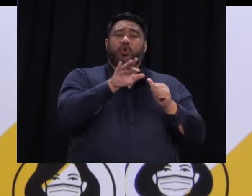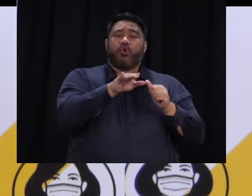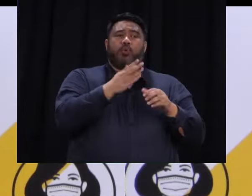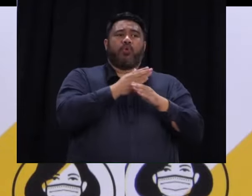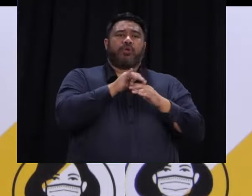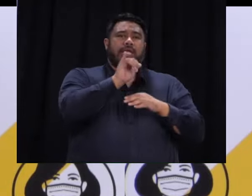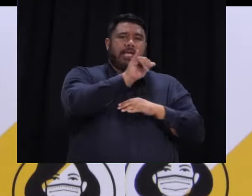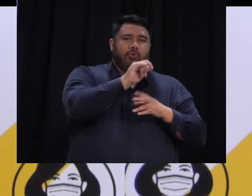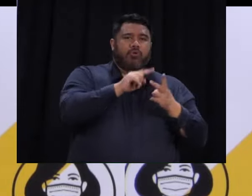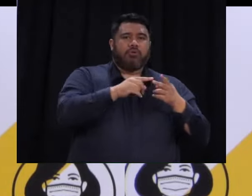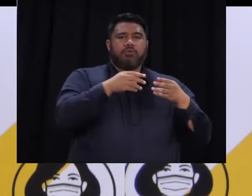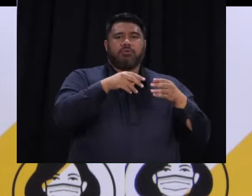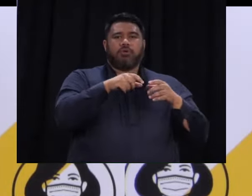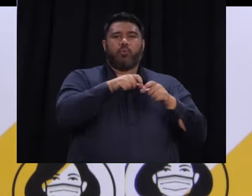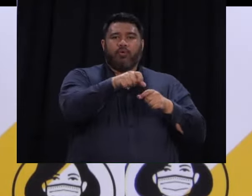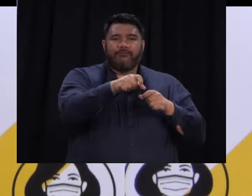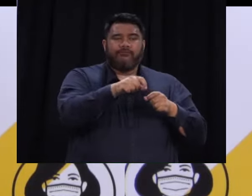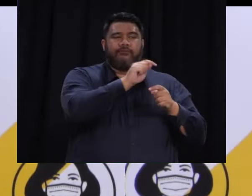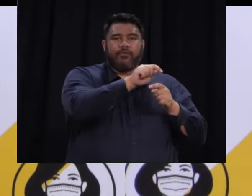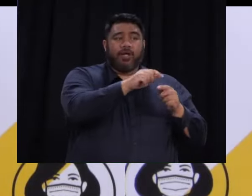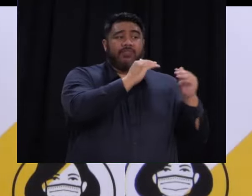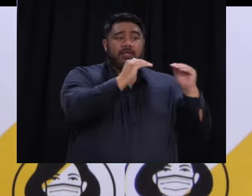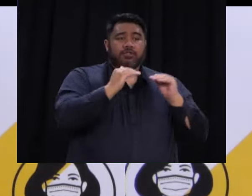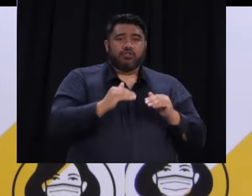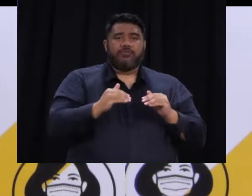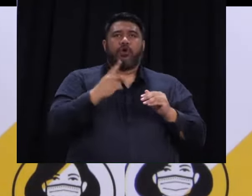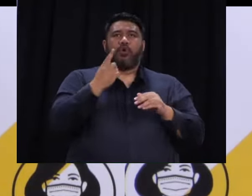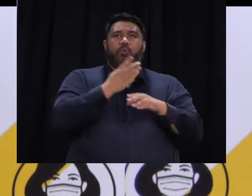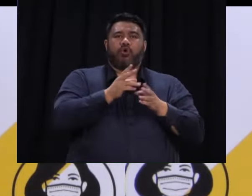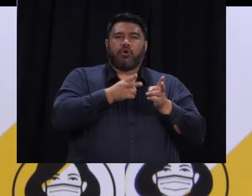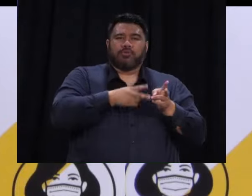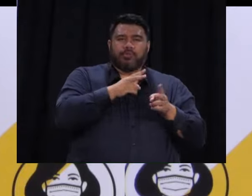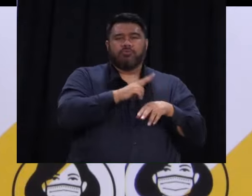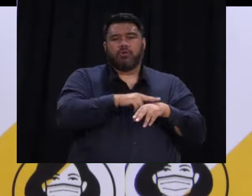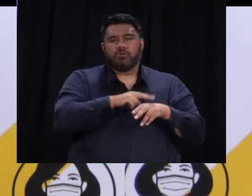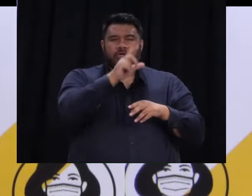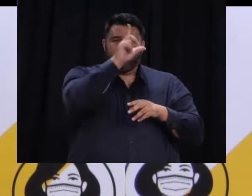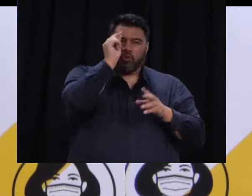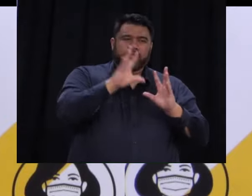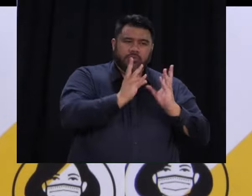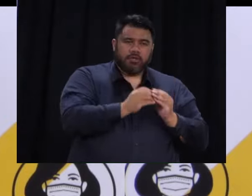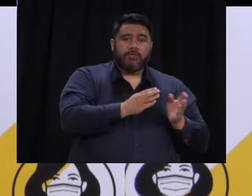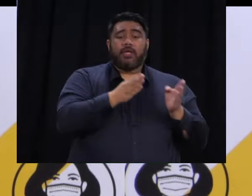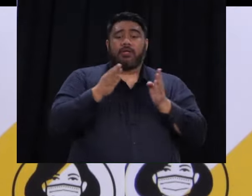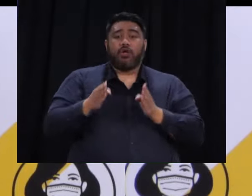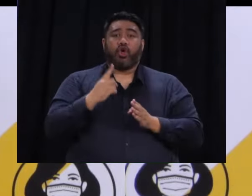started off with our border workers because that was our greatest area of vulnerability